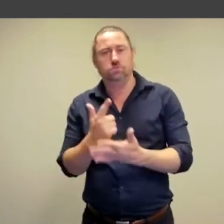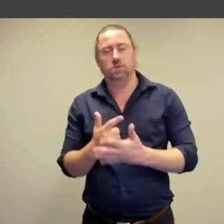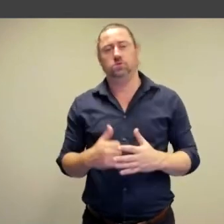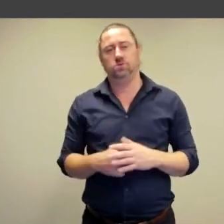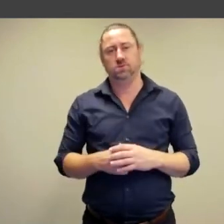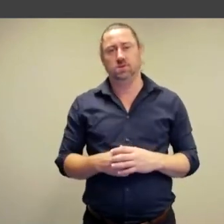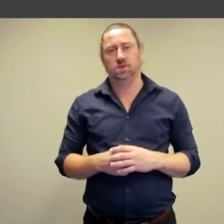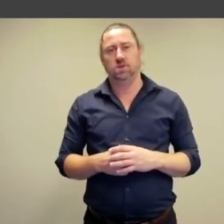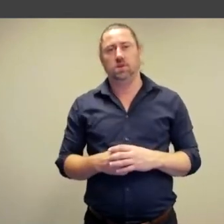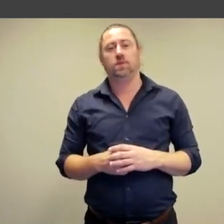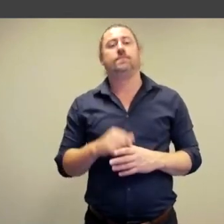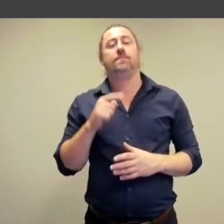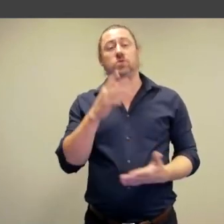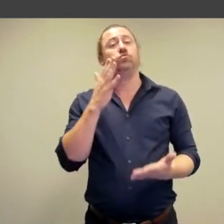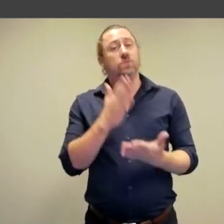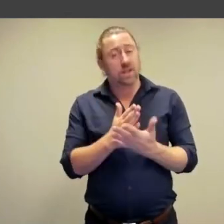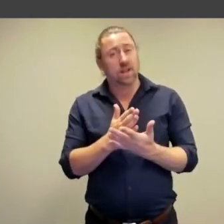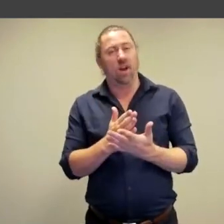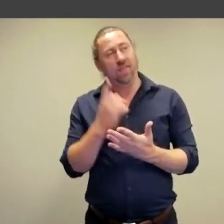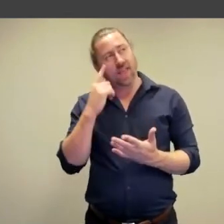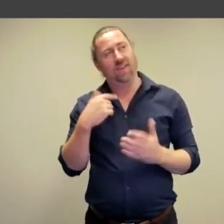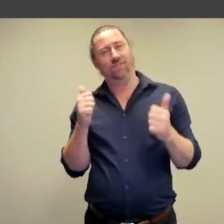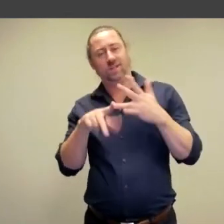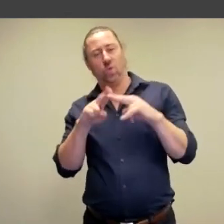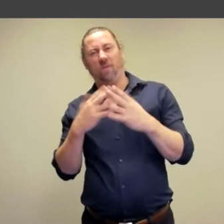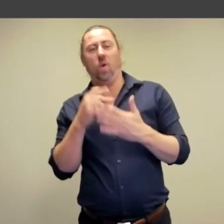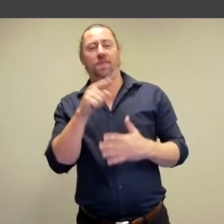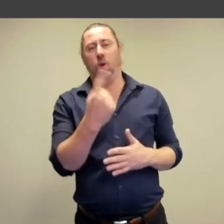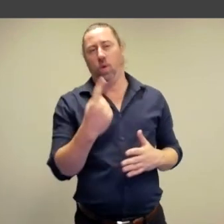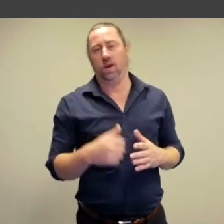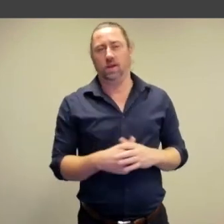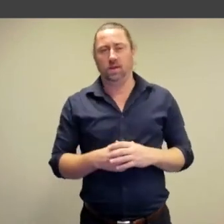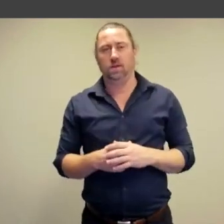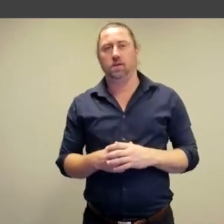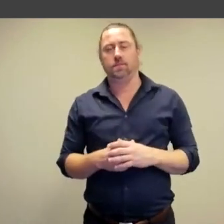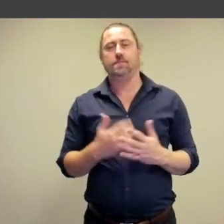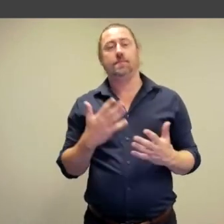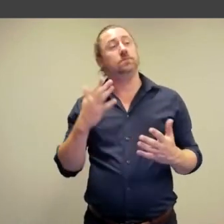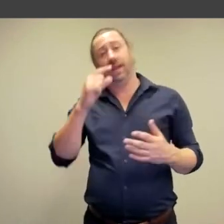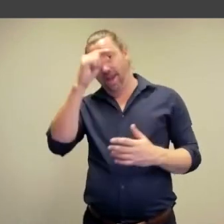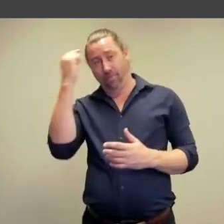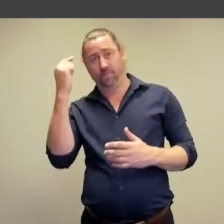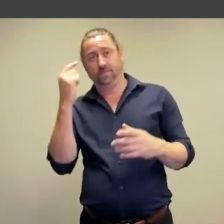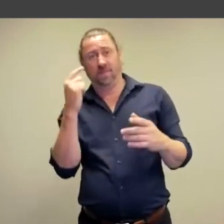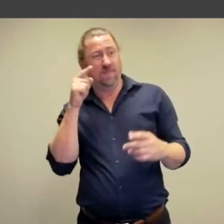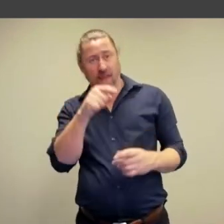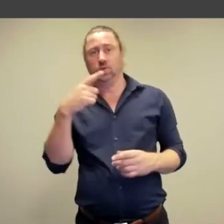here is where I really want to finish